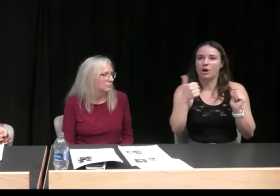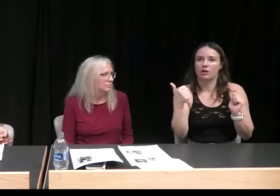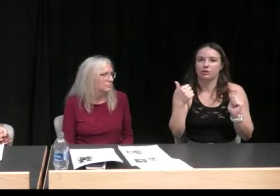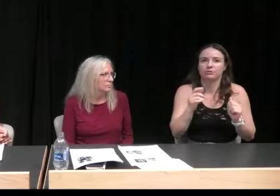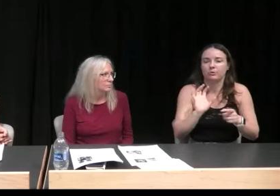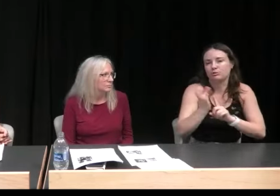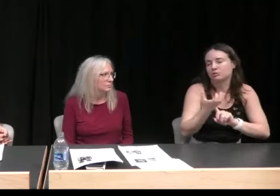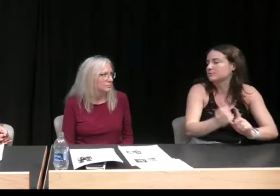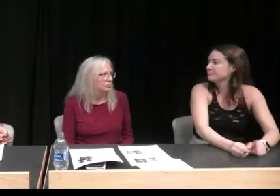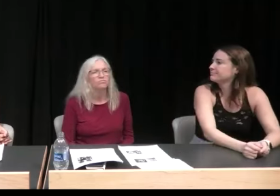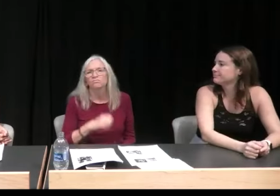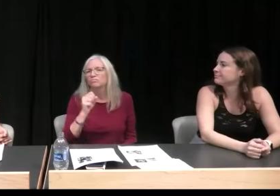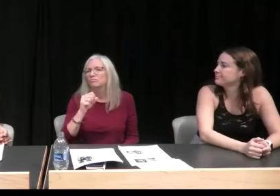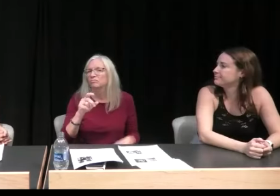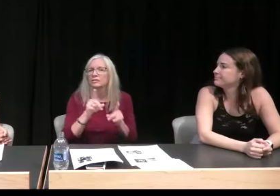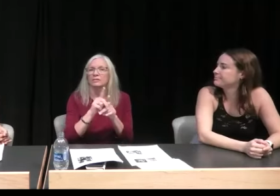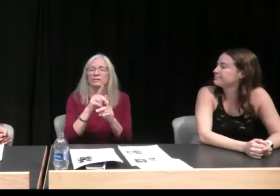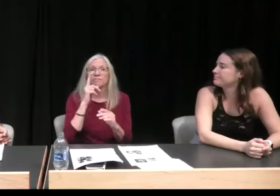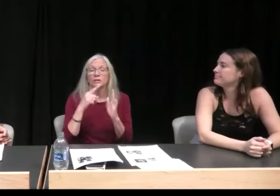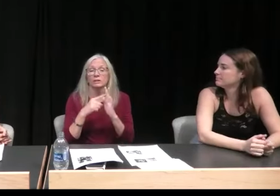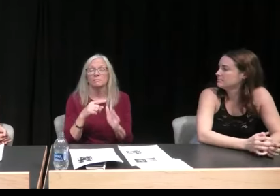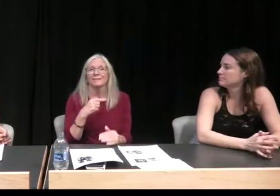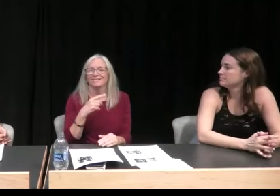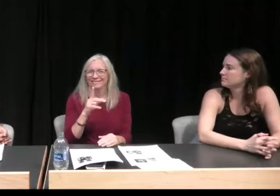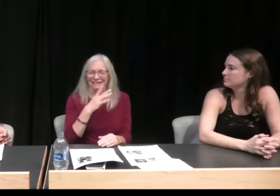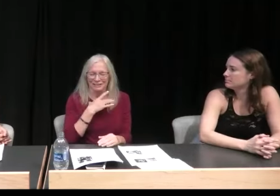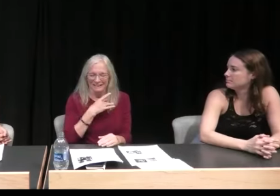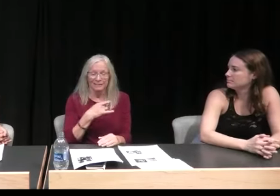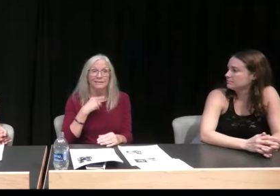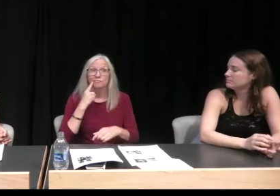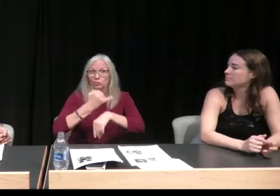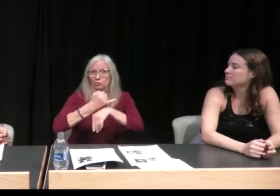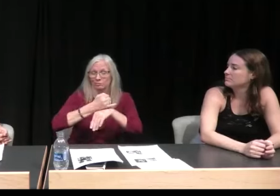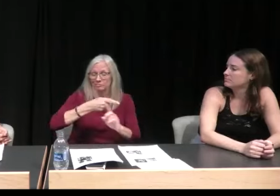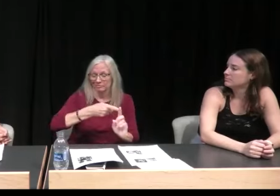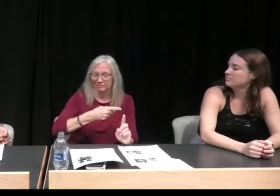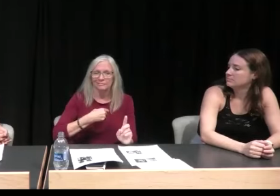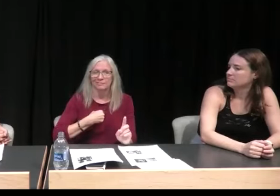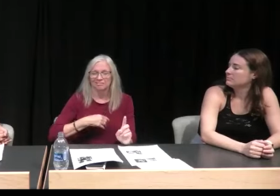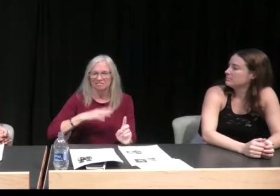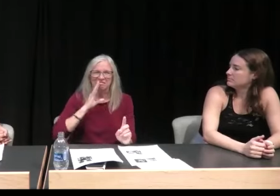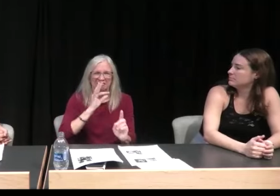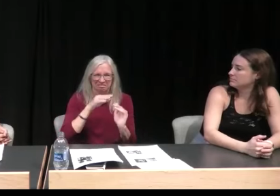my deaf identity until I was 20 so different other cultures and another interesting thought like to